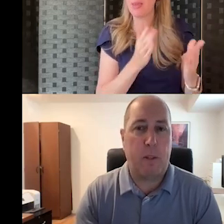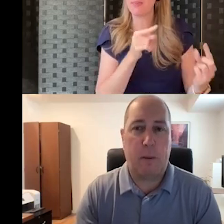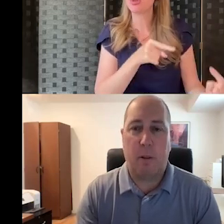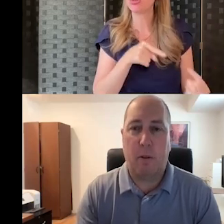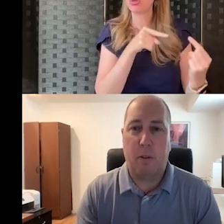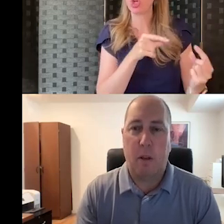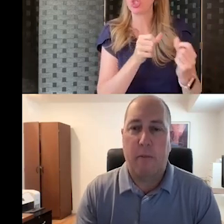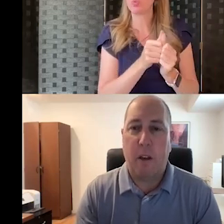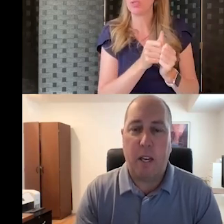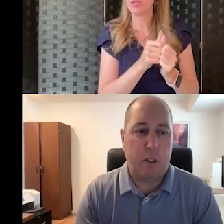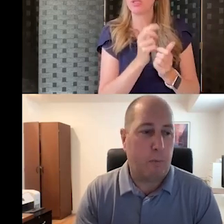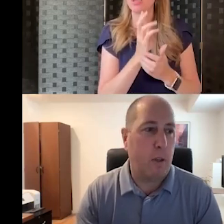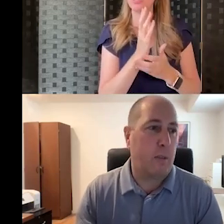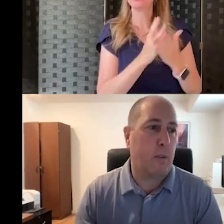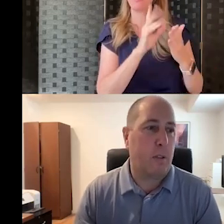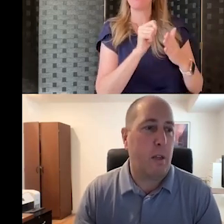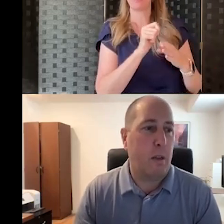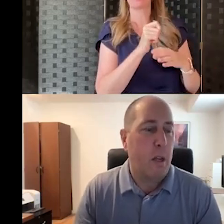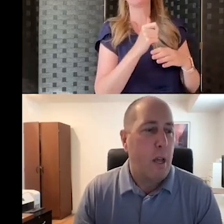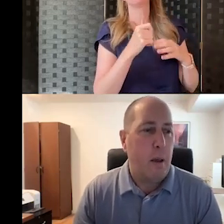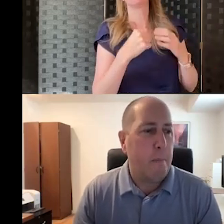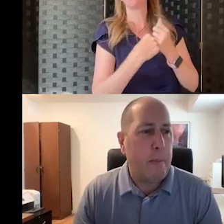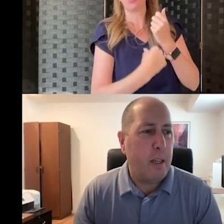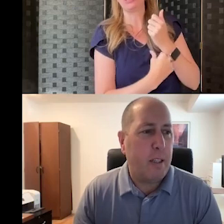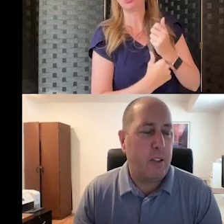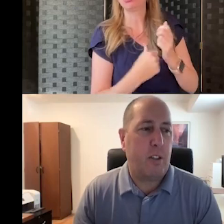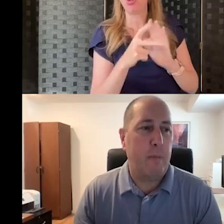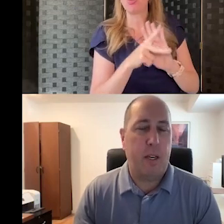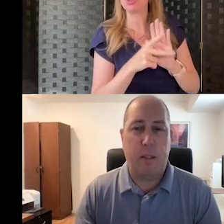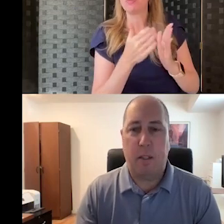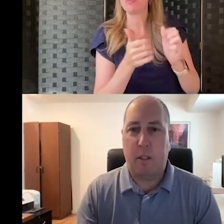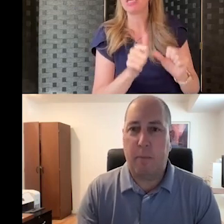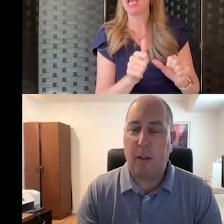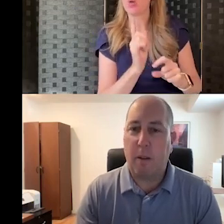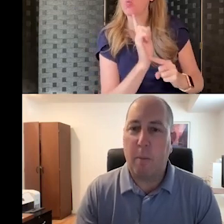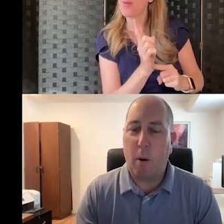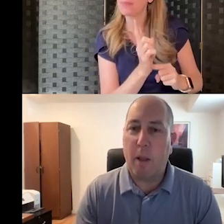with those foundational principles and maybe take just a minute and speak a little bit more about